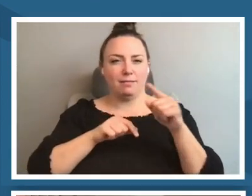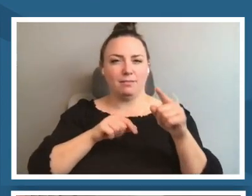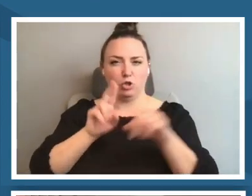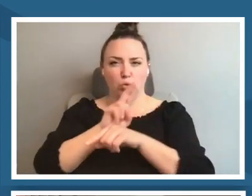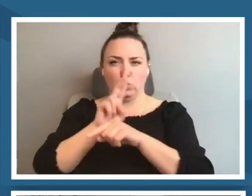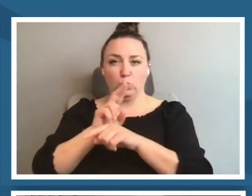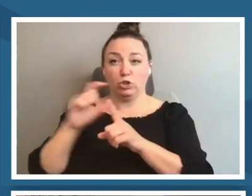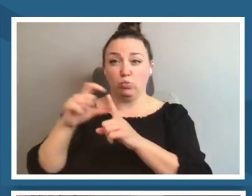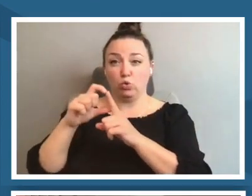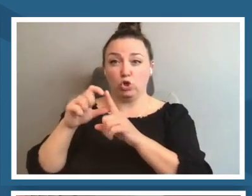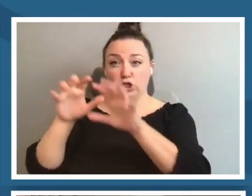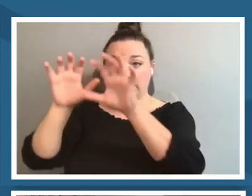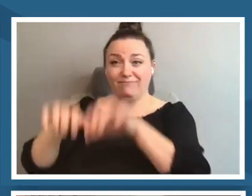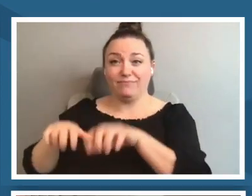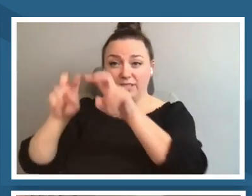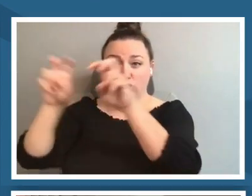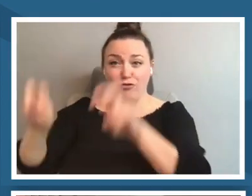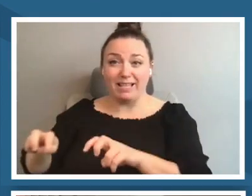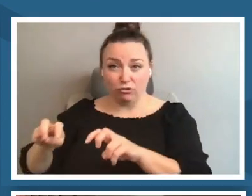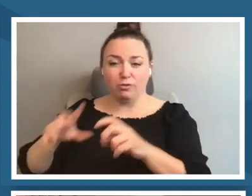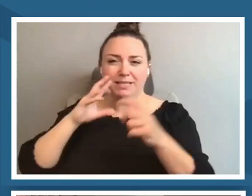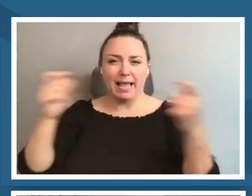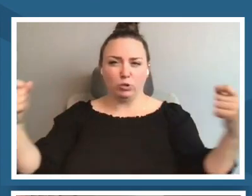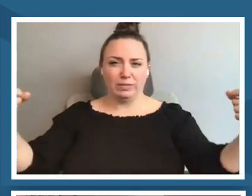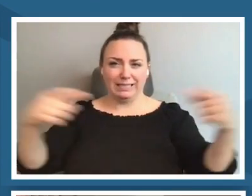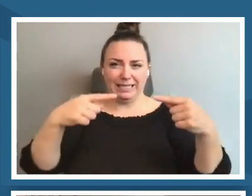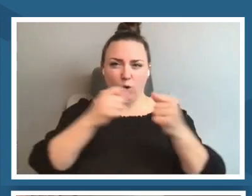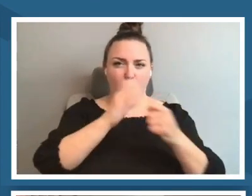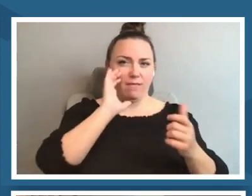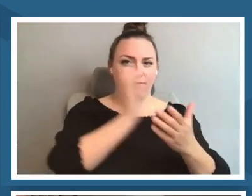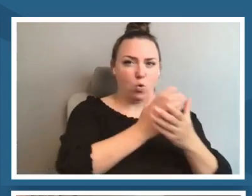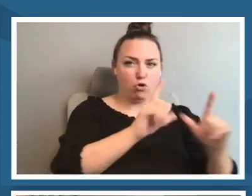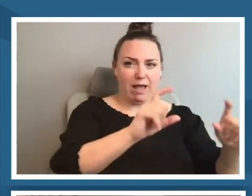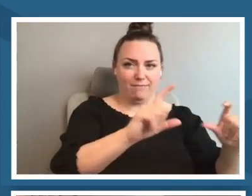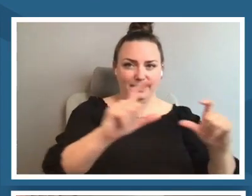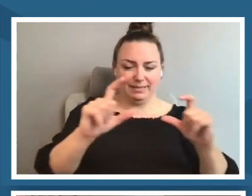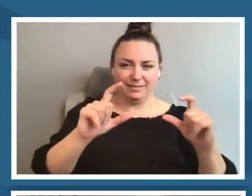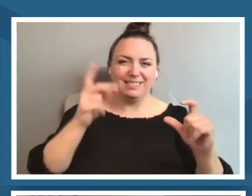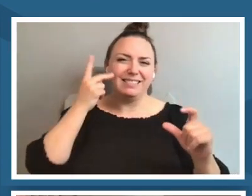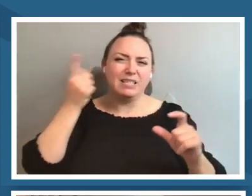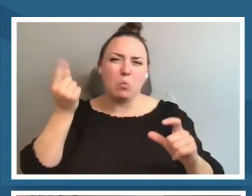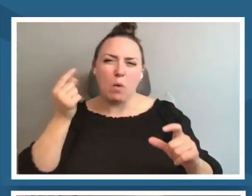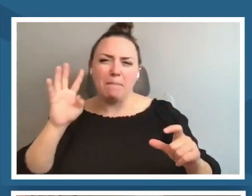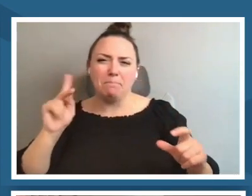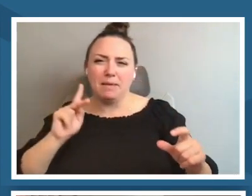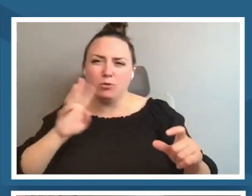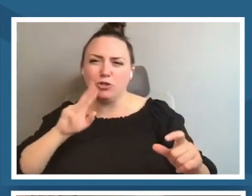actual photographs time stamping photographs to see what people were